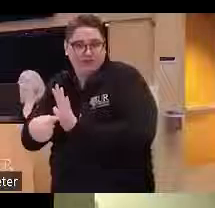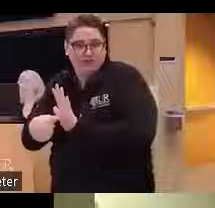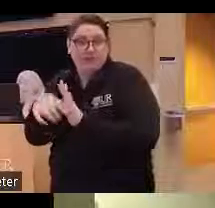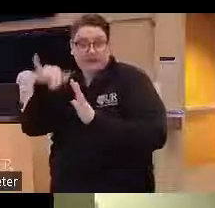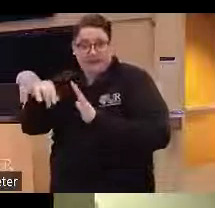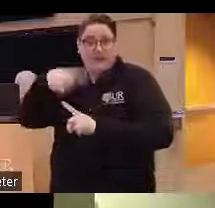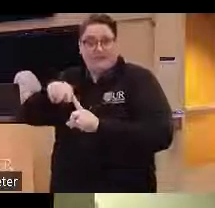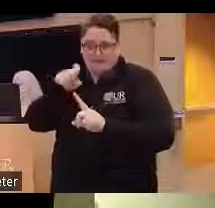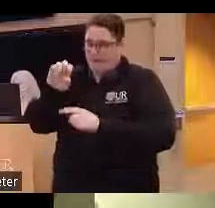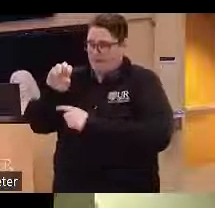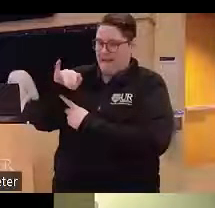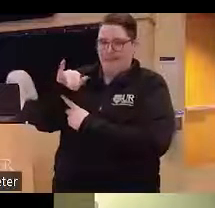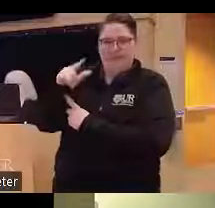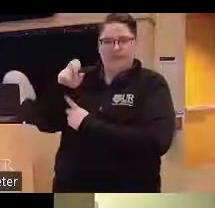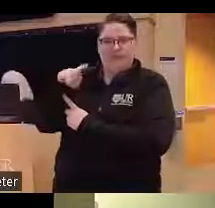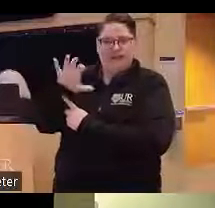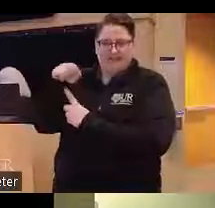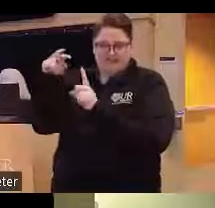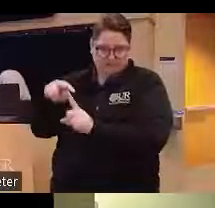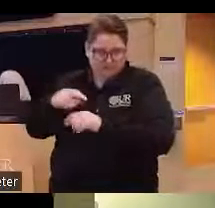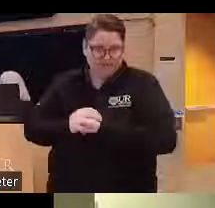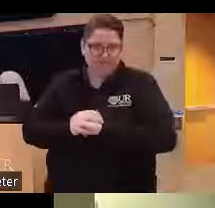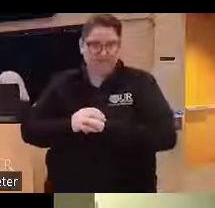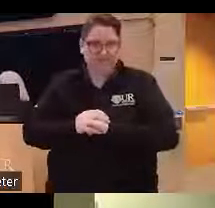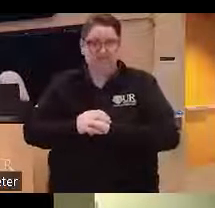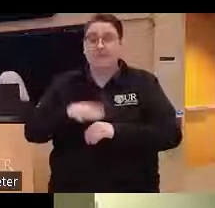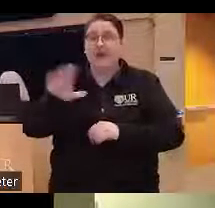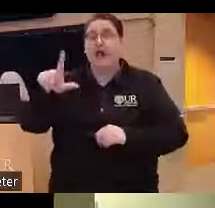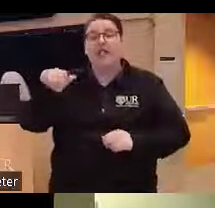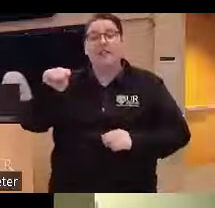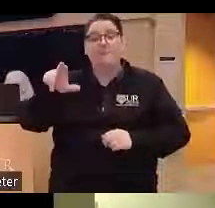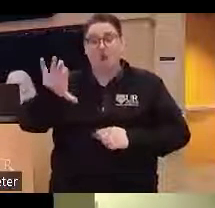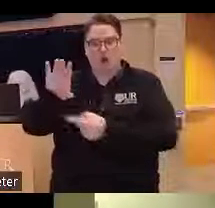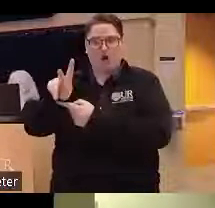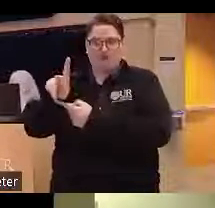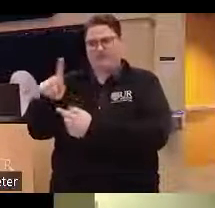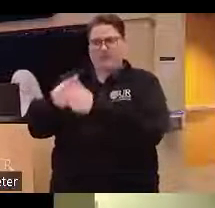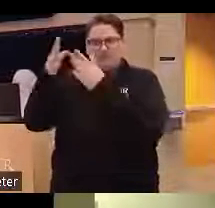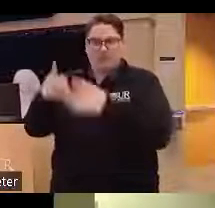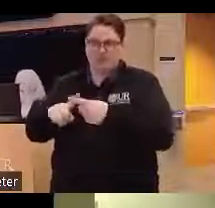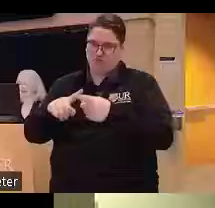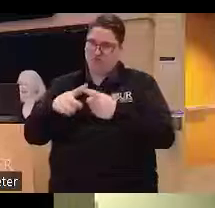mechanisms now Lamar first proposed that um you know with the idea and the cartoon made about his